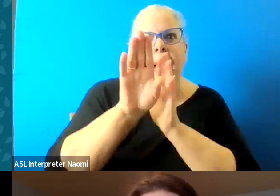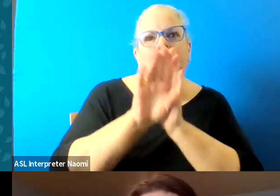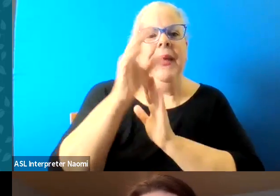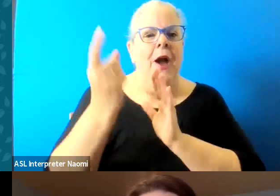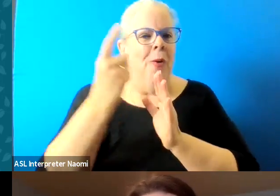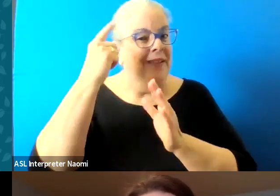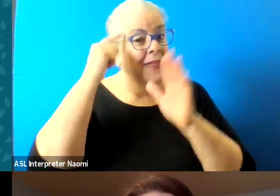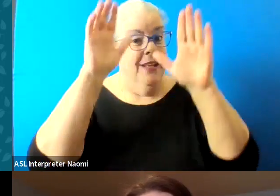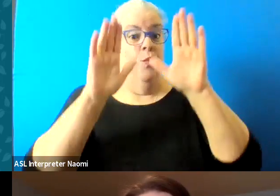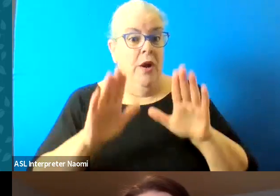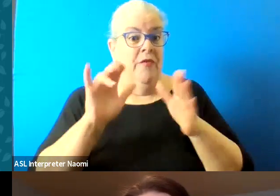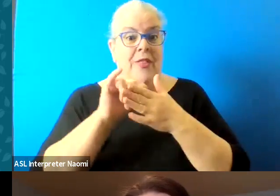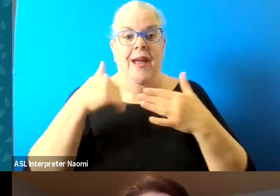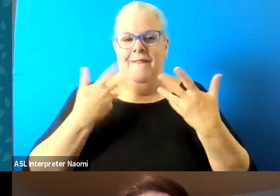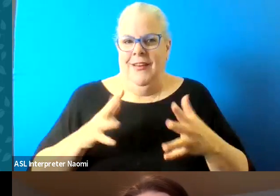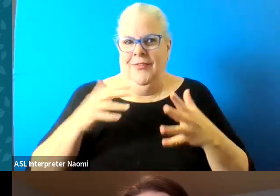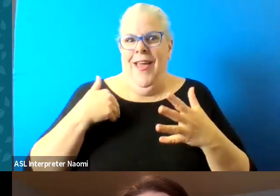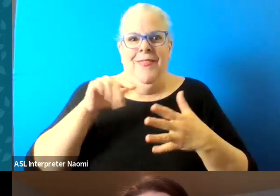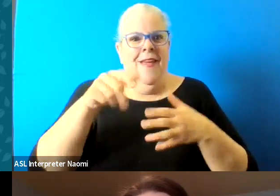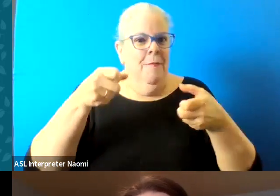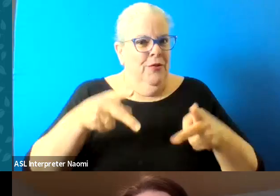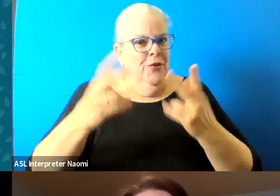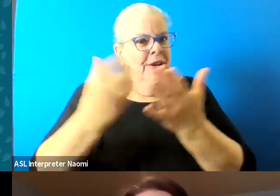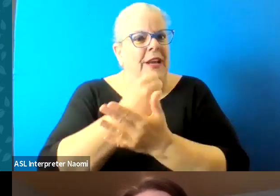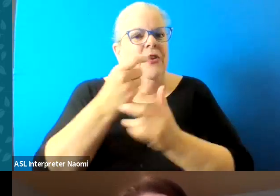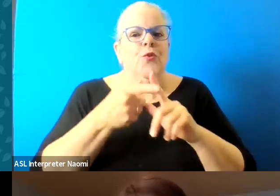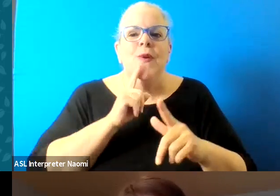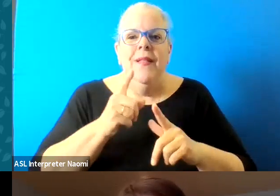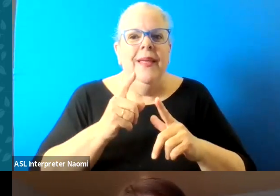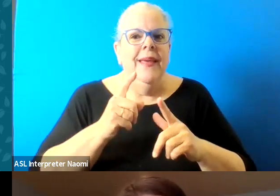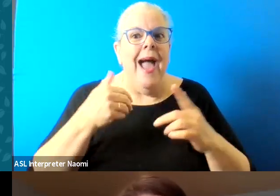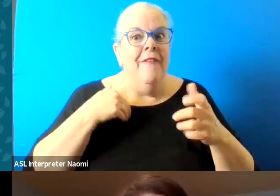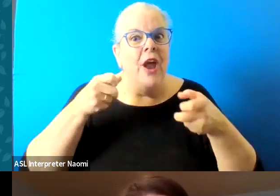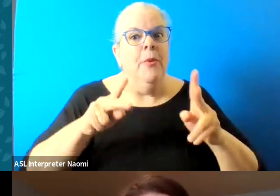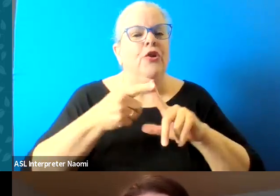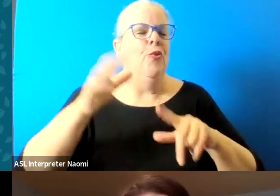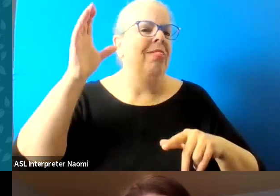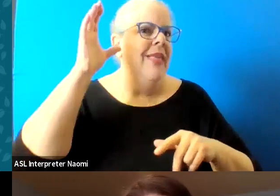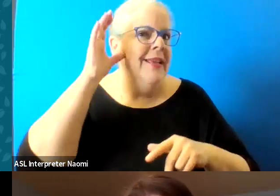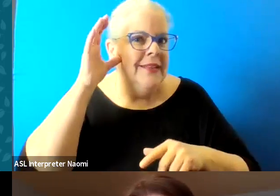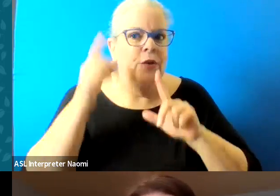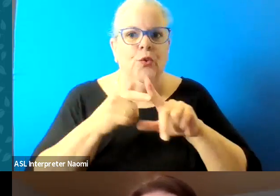that I have had the opportunity to just really get to listen to all of these different groups,